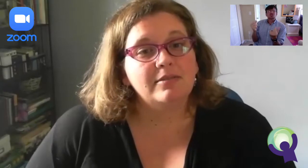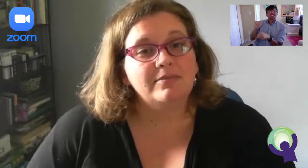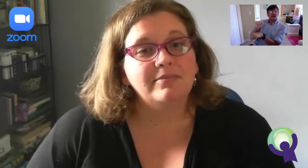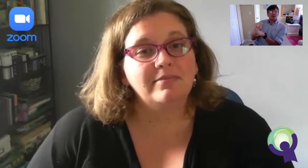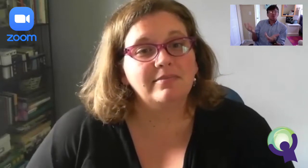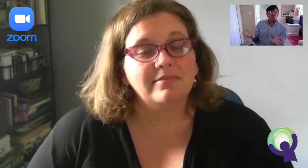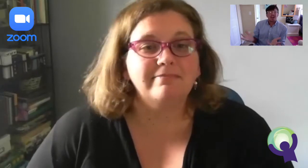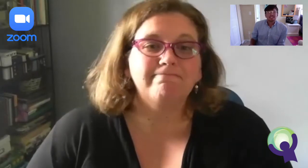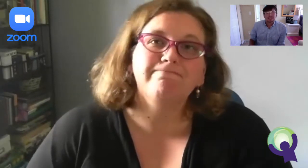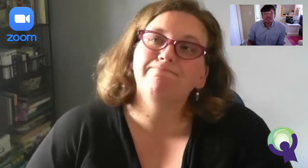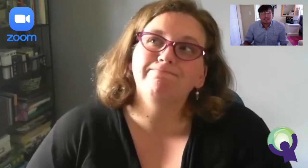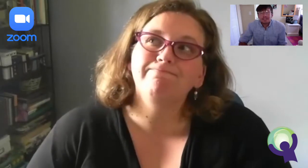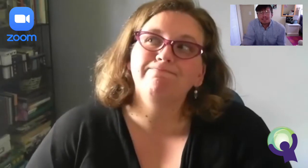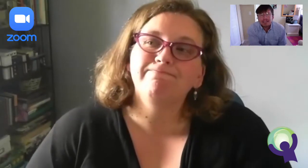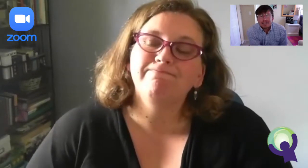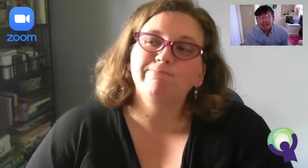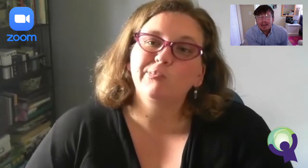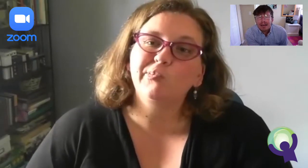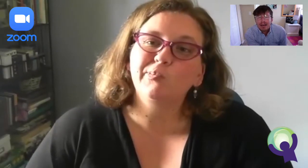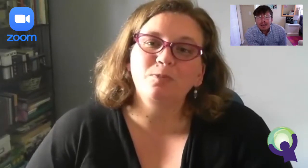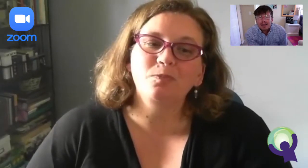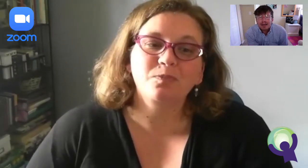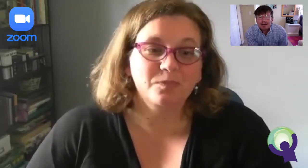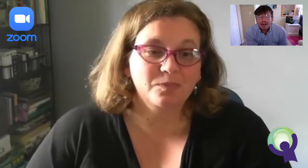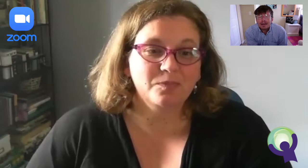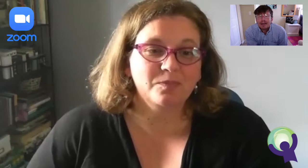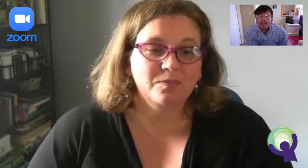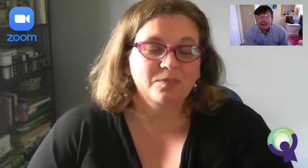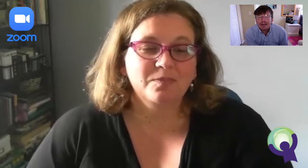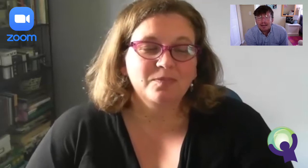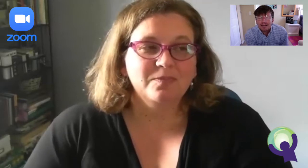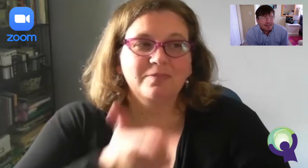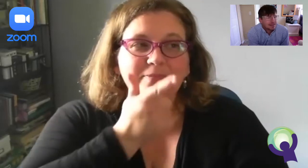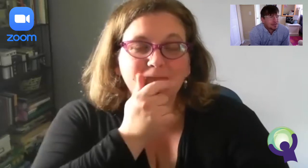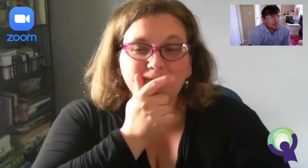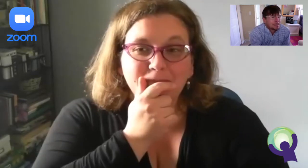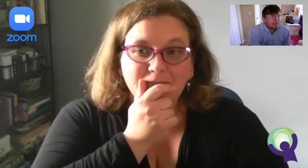What are some things that you really enjoy about your job some things that you can highlight?